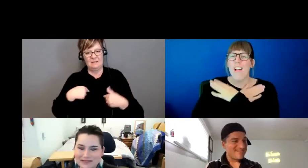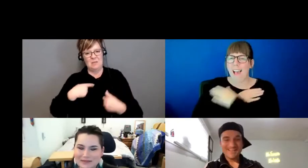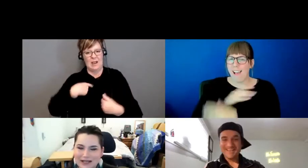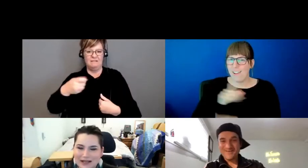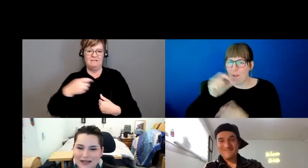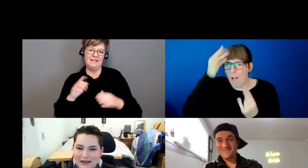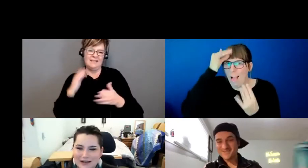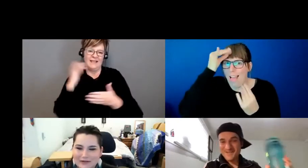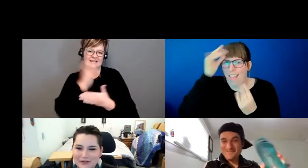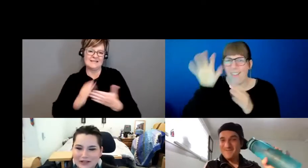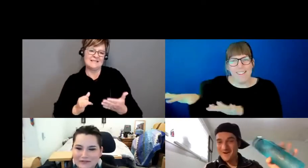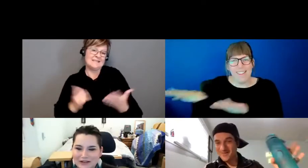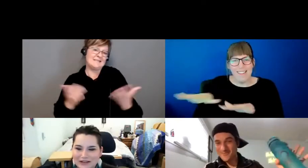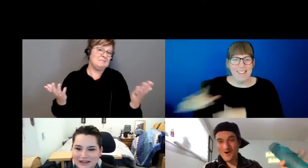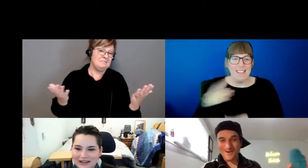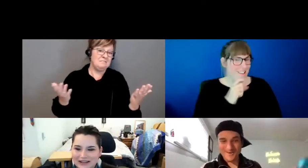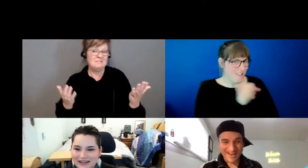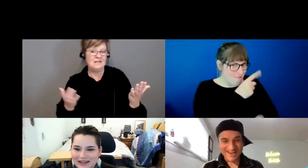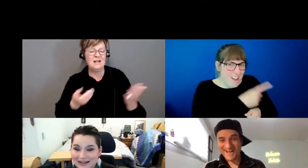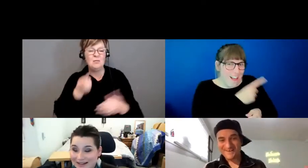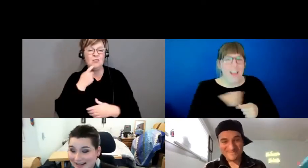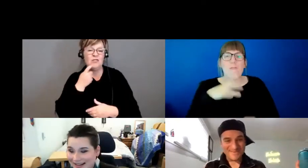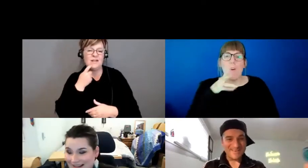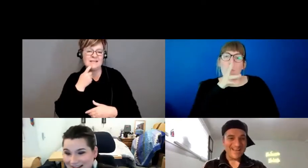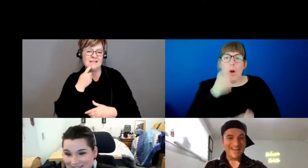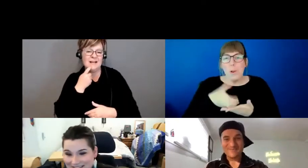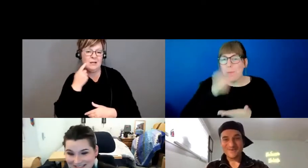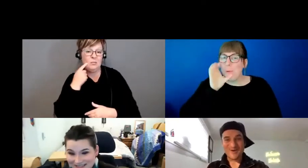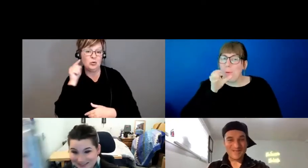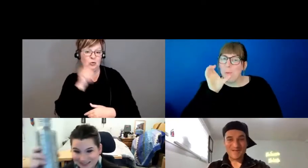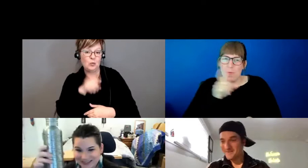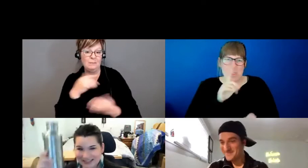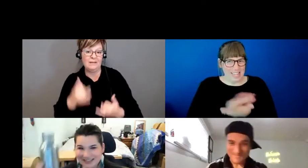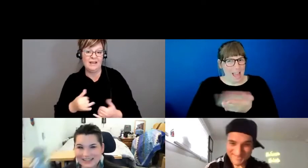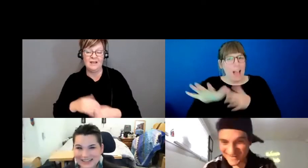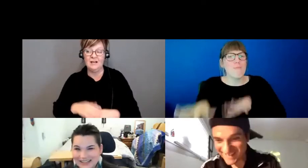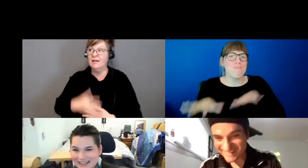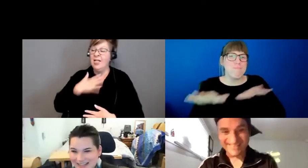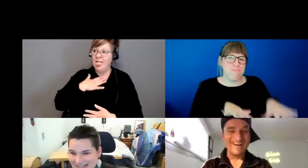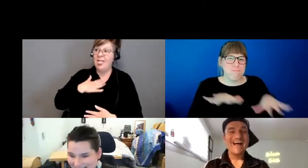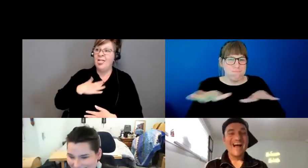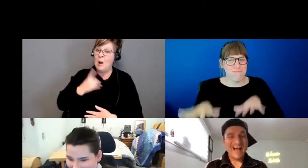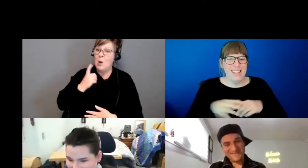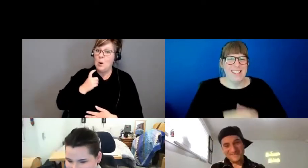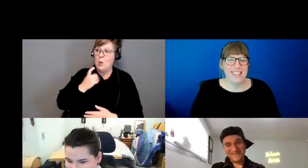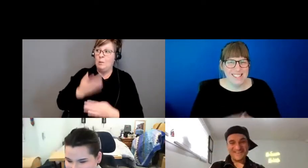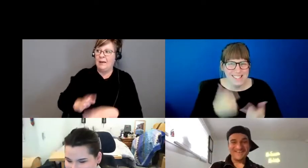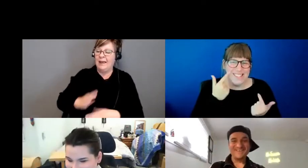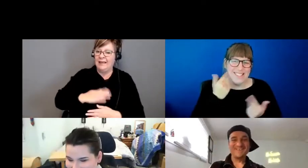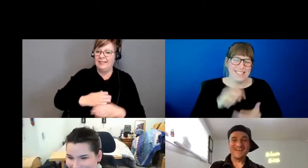I'VE BEEN DRINKING MY BOTTLE OF WATER RIGHT NOW. IT'S NICE. >> Kristina: STAY HYDRATED.